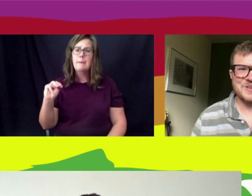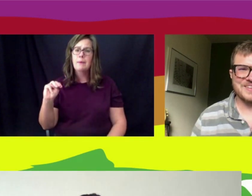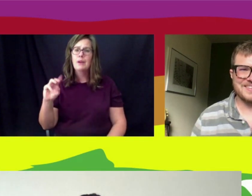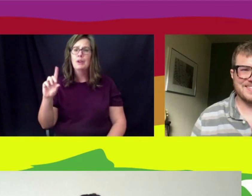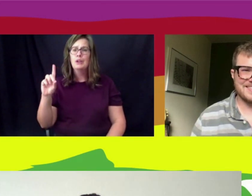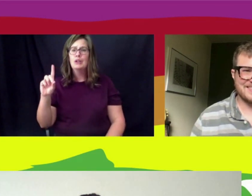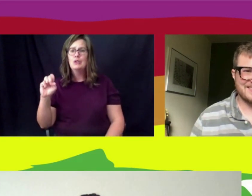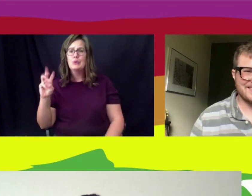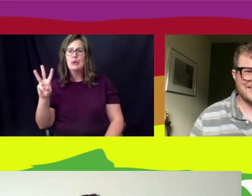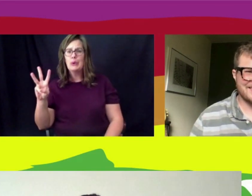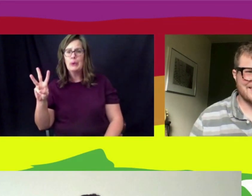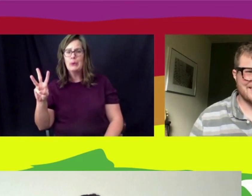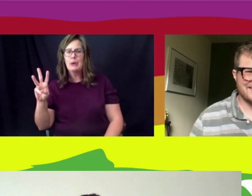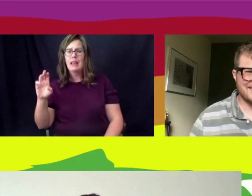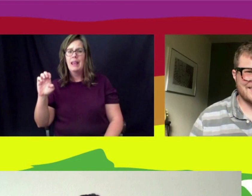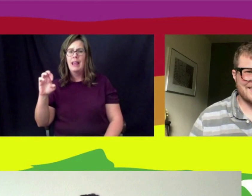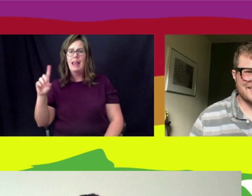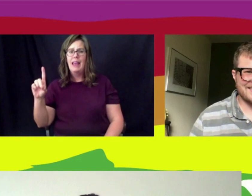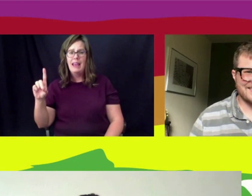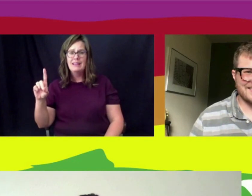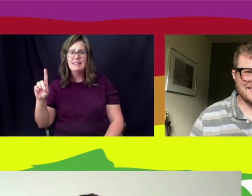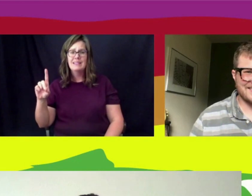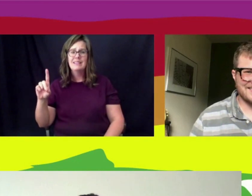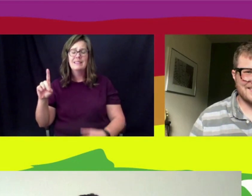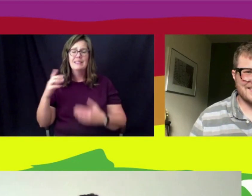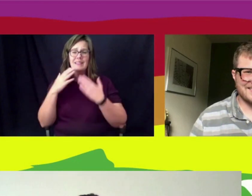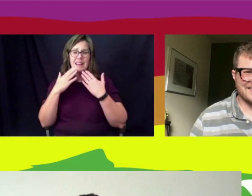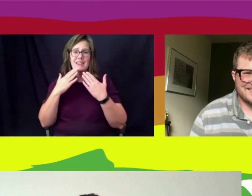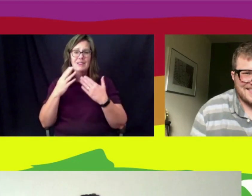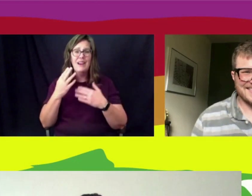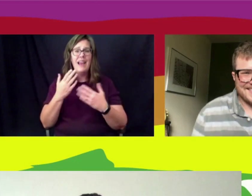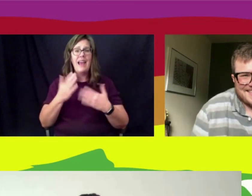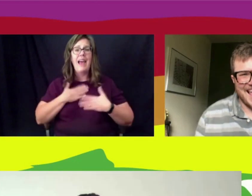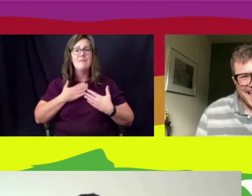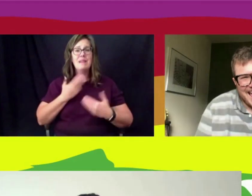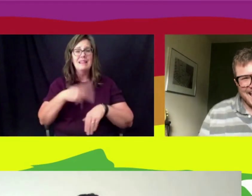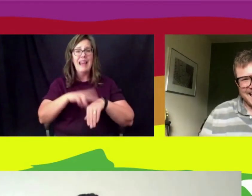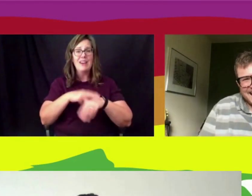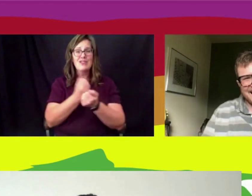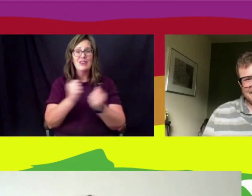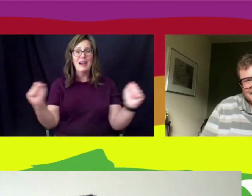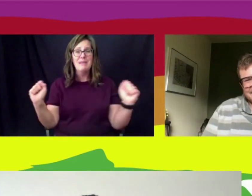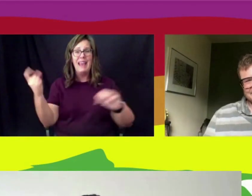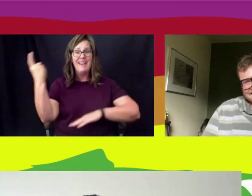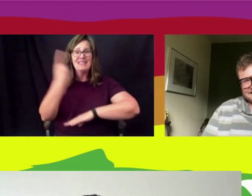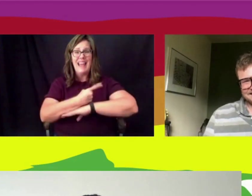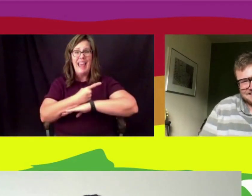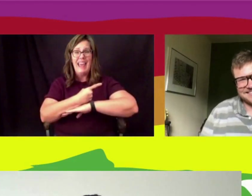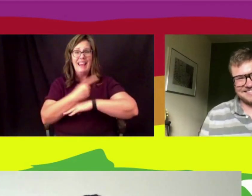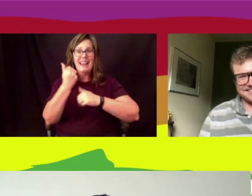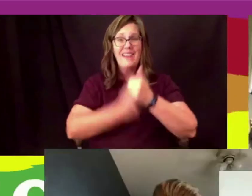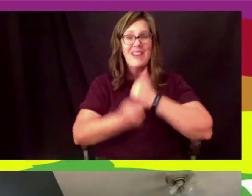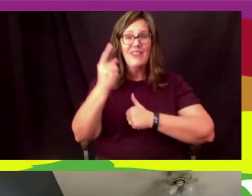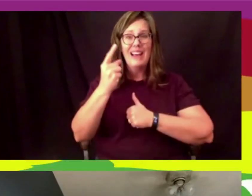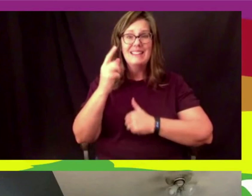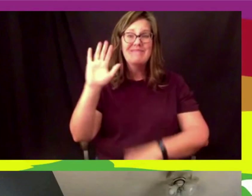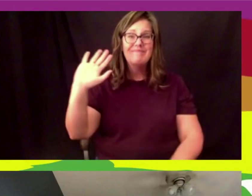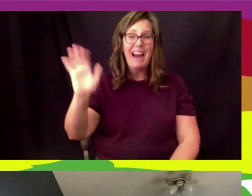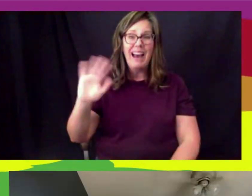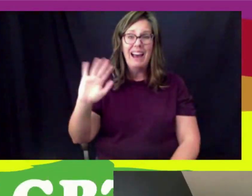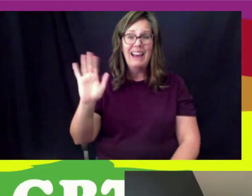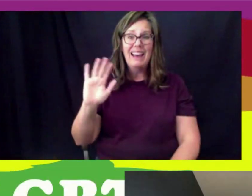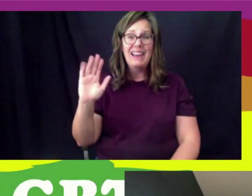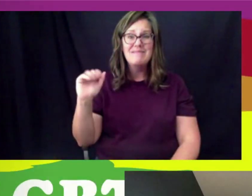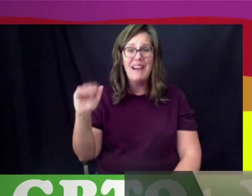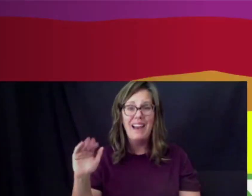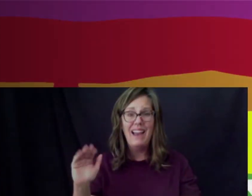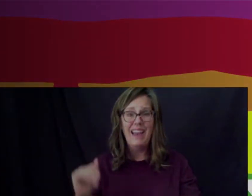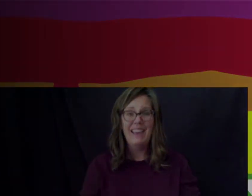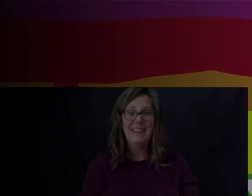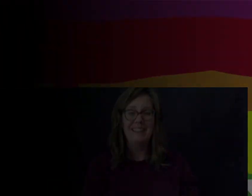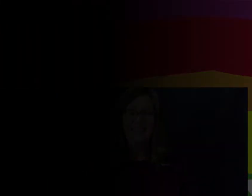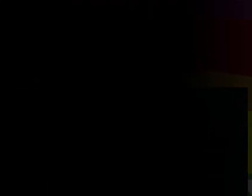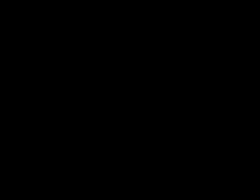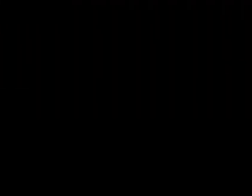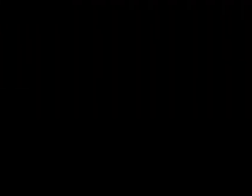contributions and once again happy national coming out day everybody bye yes thank you